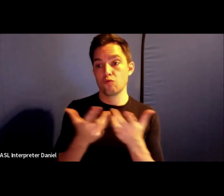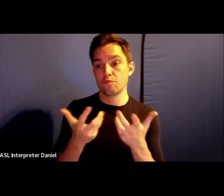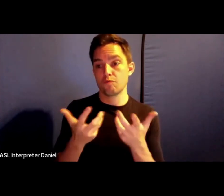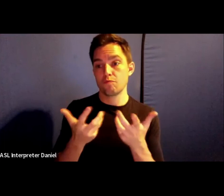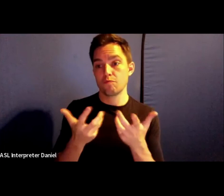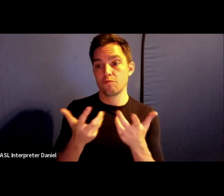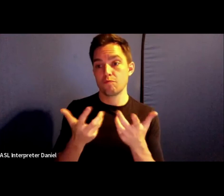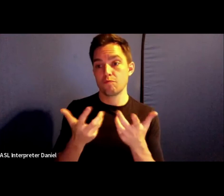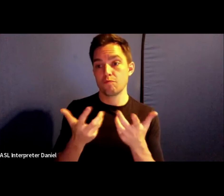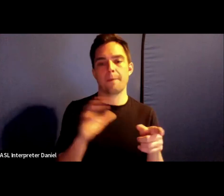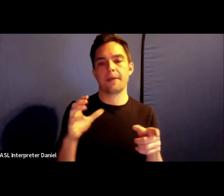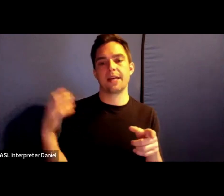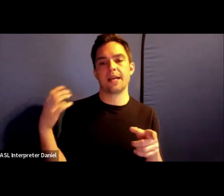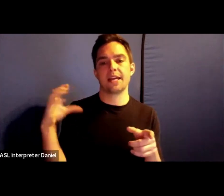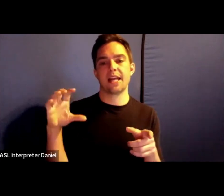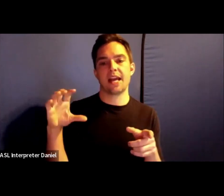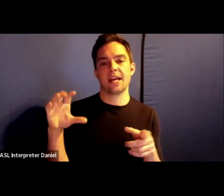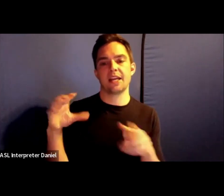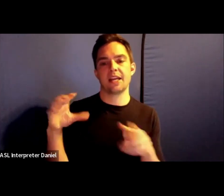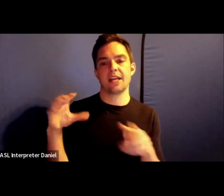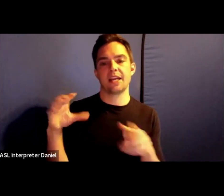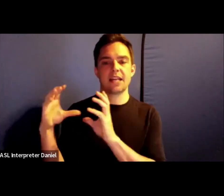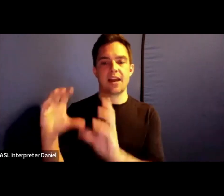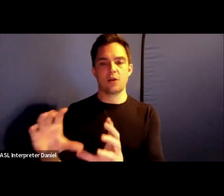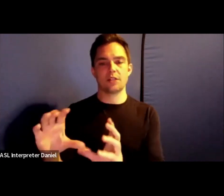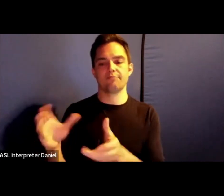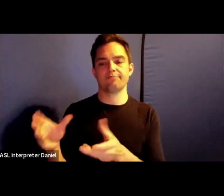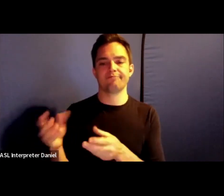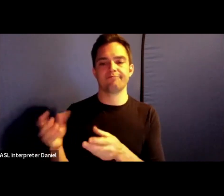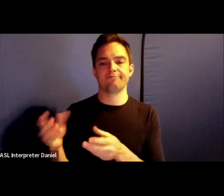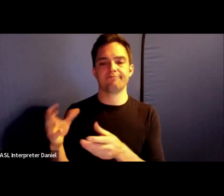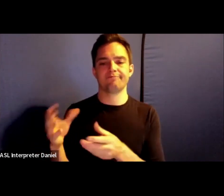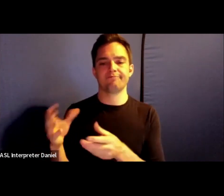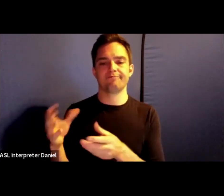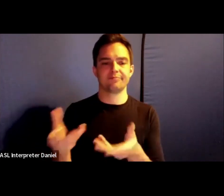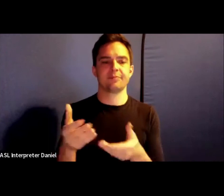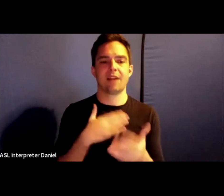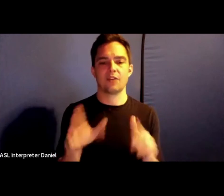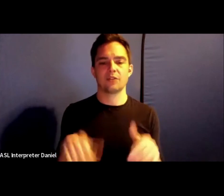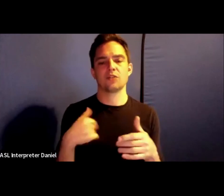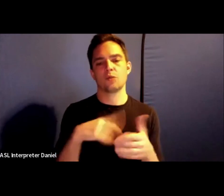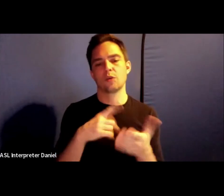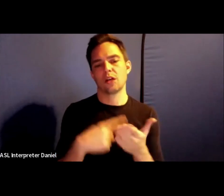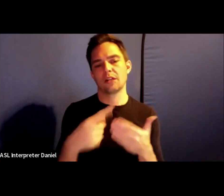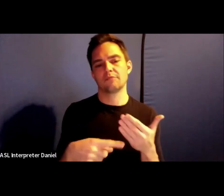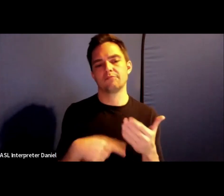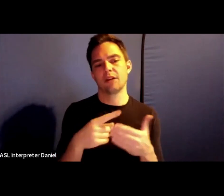inheriting my house. So we're talking about, actually, we're talking with somebody over at the Arc about long term plans